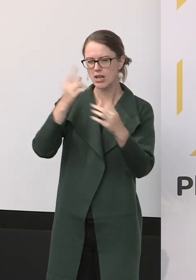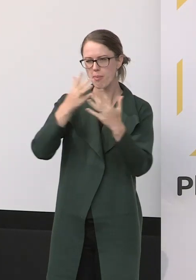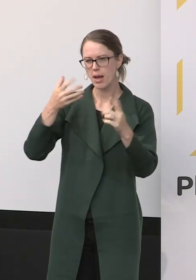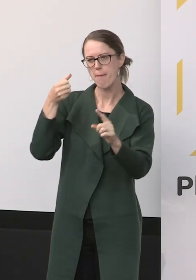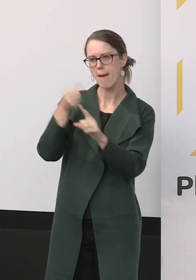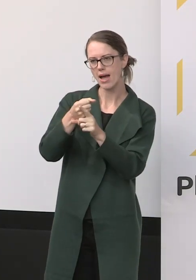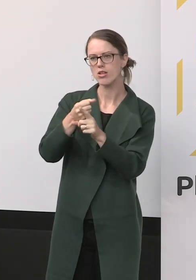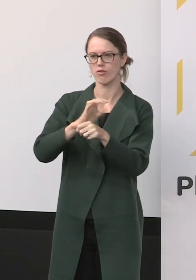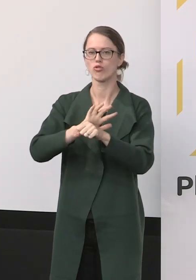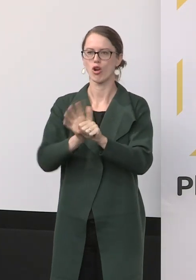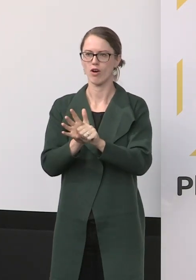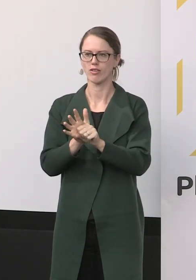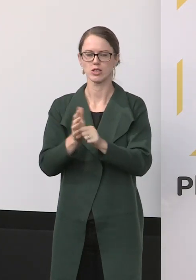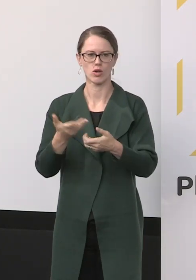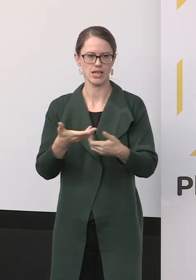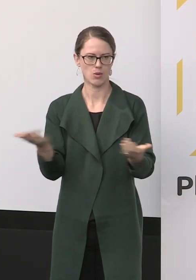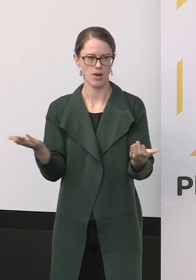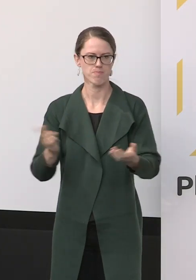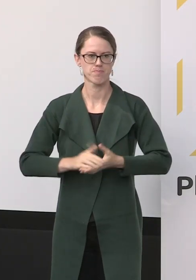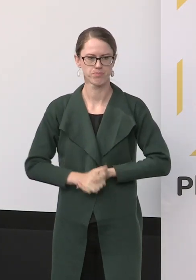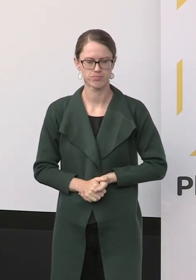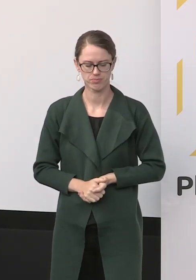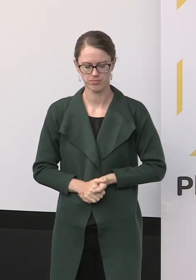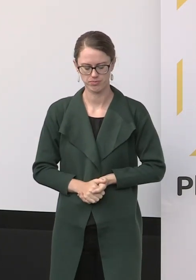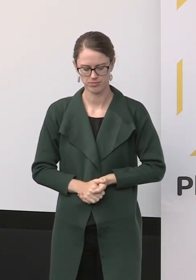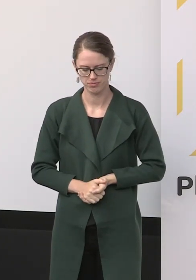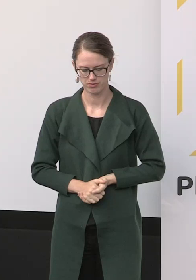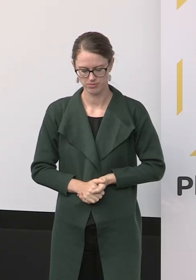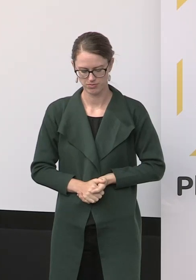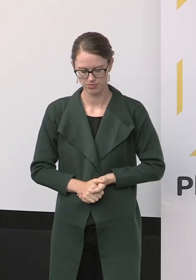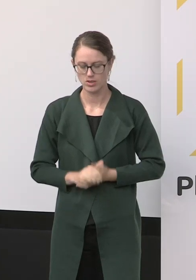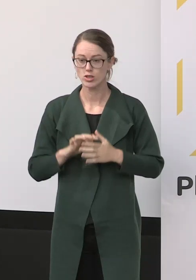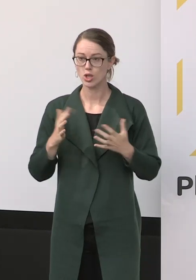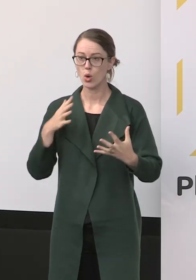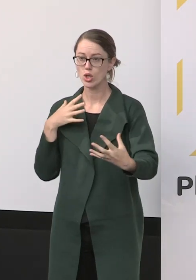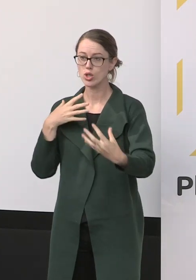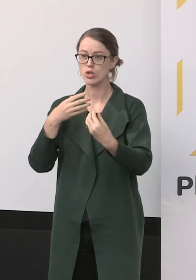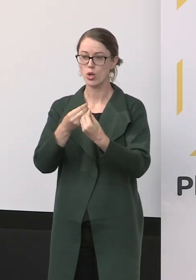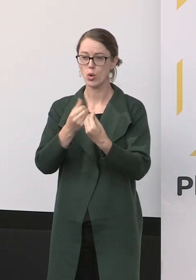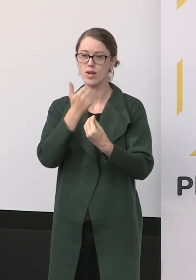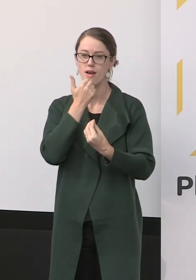that we have got a good idea of the full impact of this